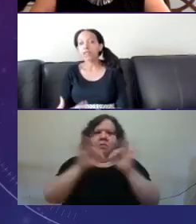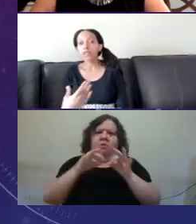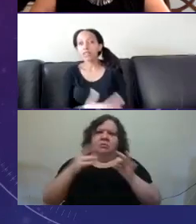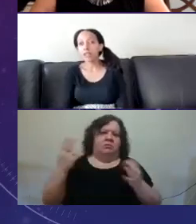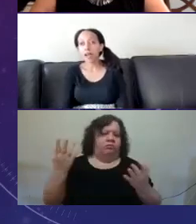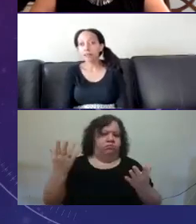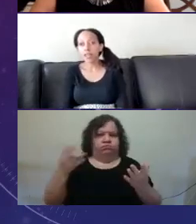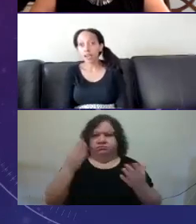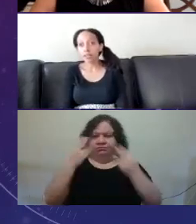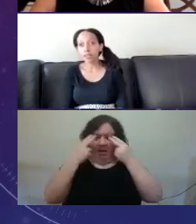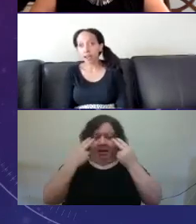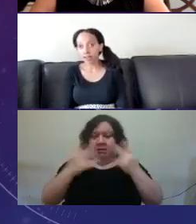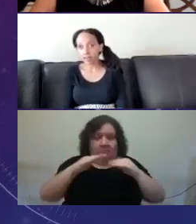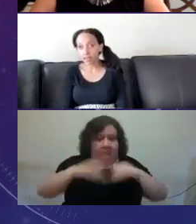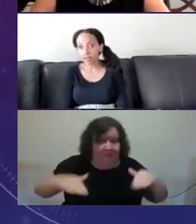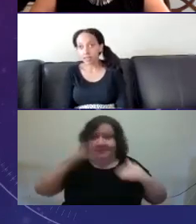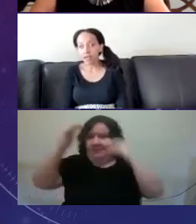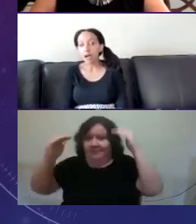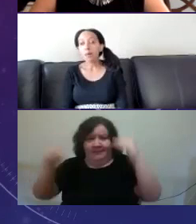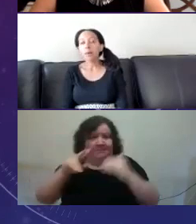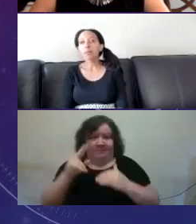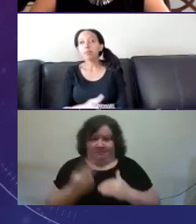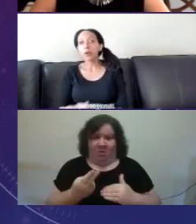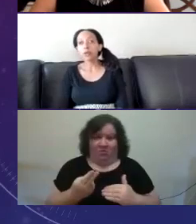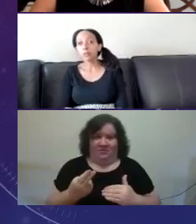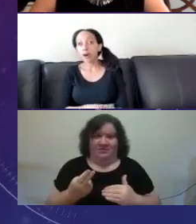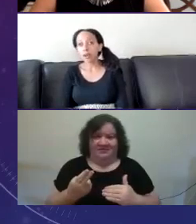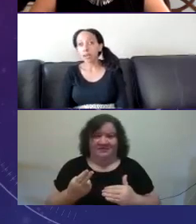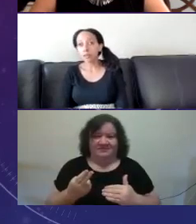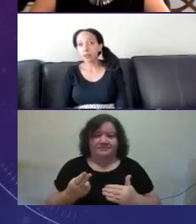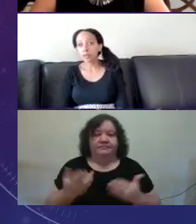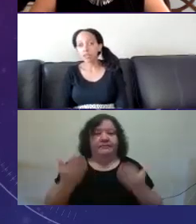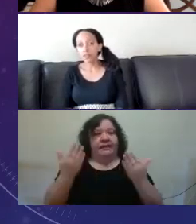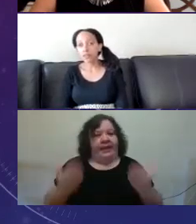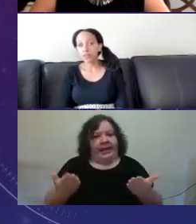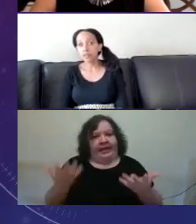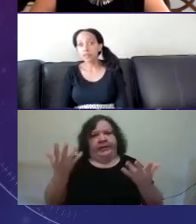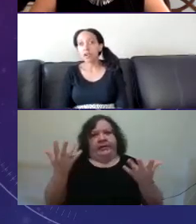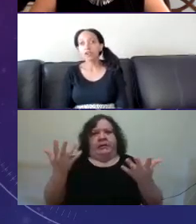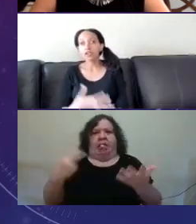still have tactile access but both parties both individuals should be